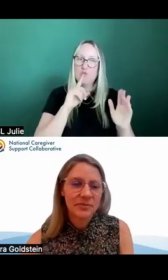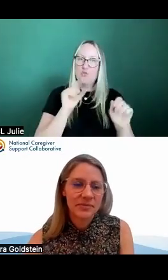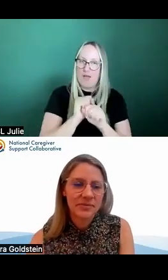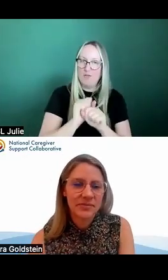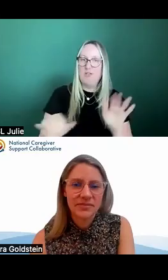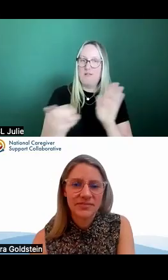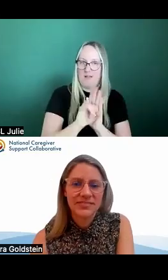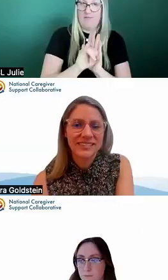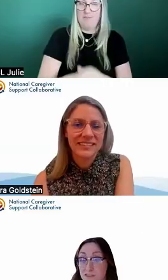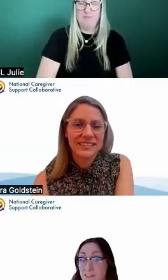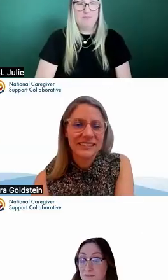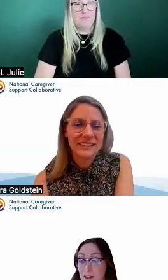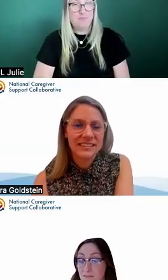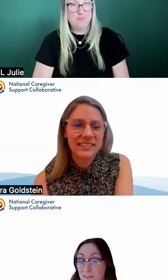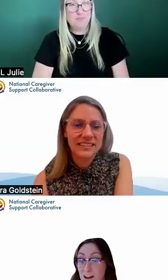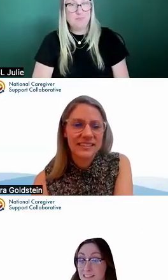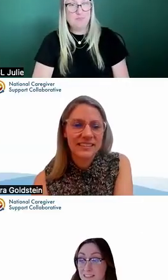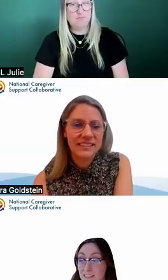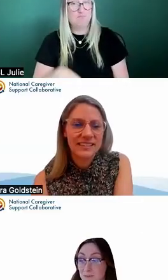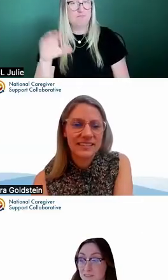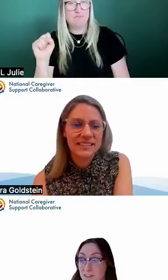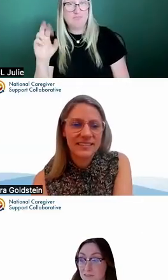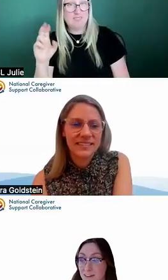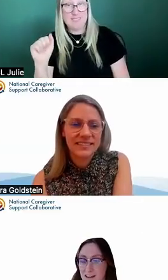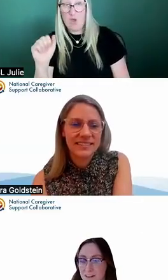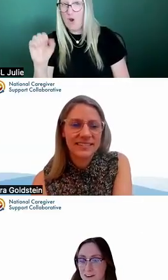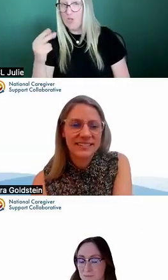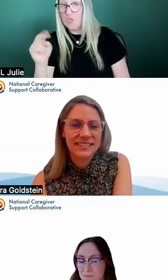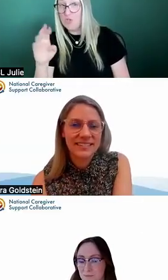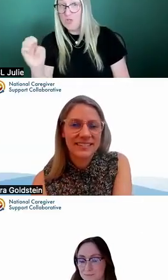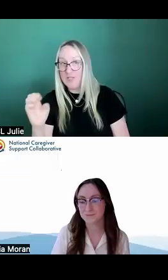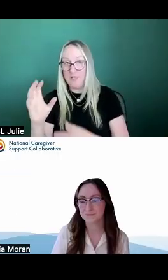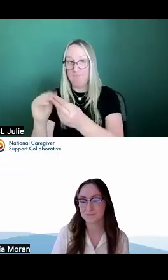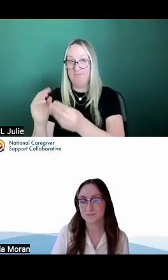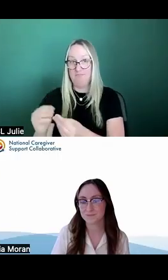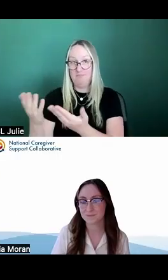Absolutely and Sara or Sheree if you have other ideas, please feel free to chime in here. Sure,